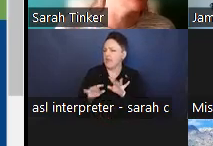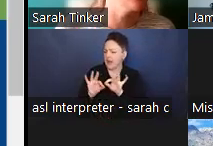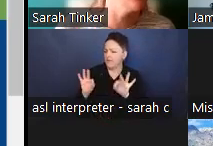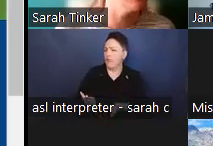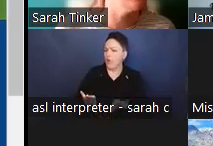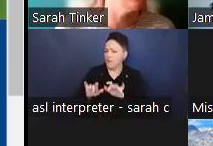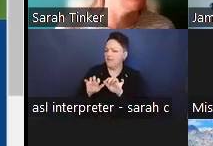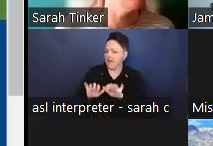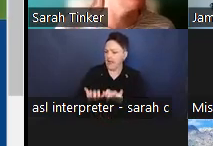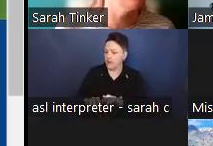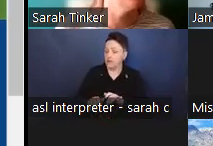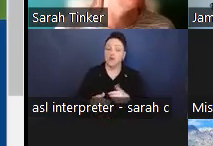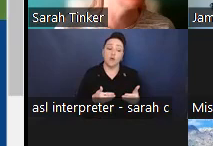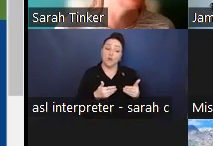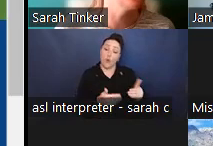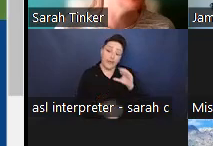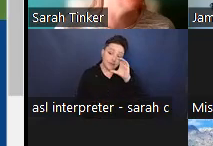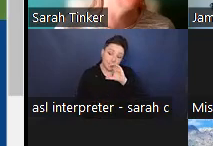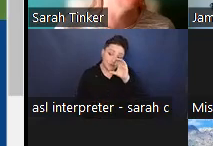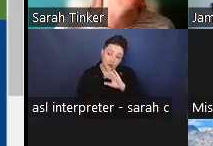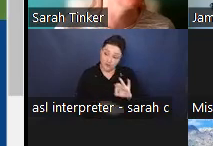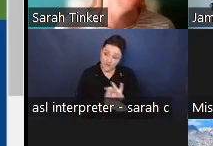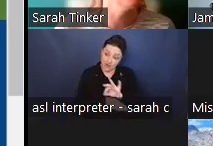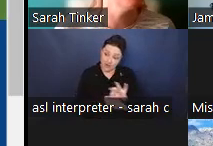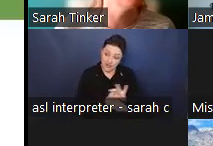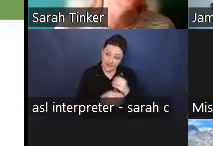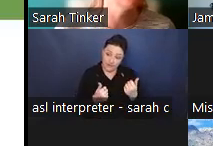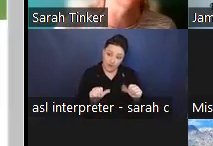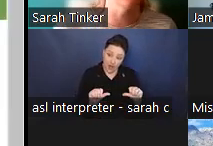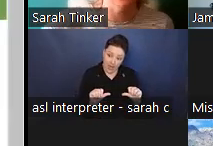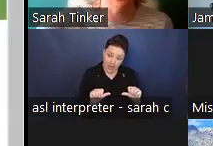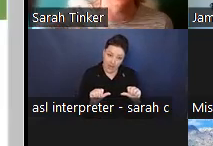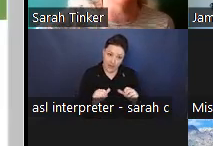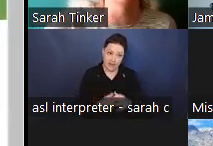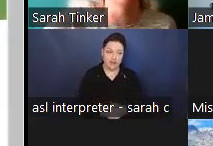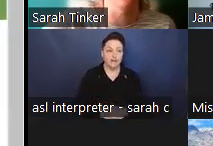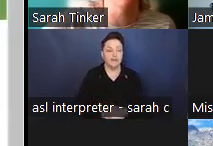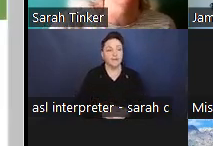search. Click the search magnifying glass this is going to search across the whole site.